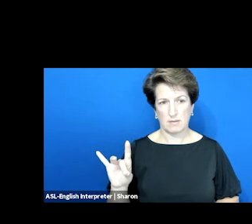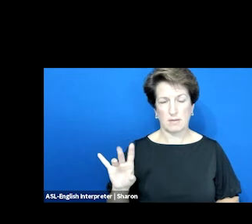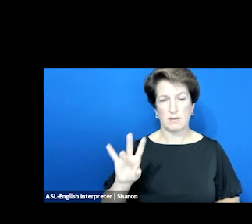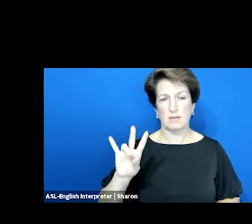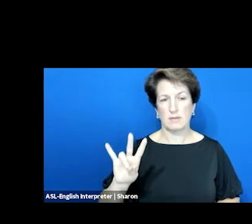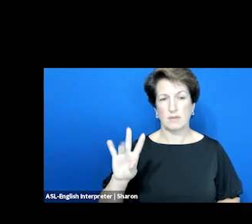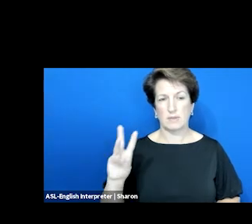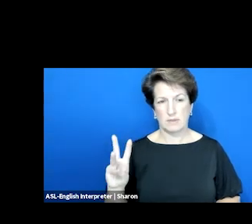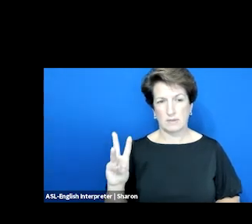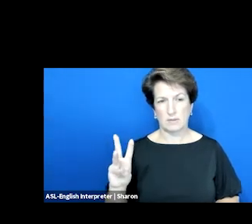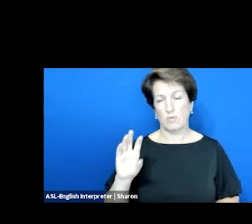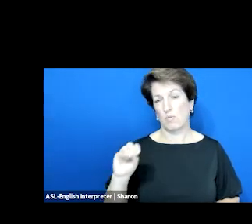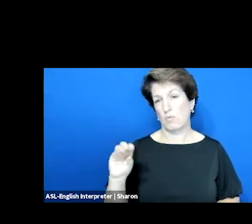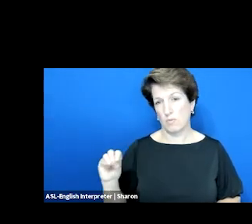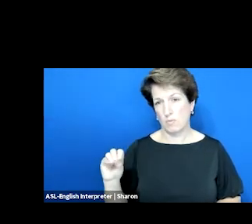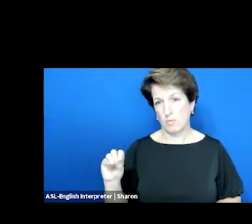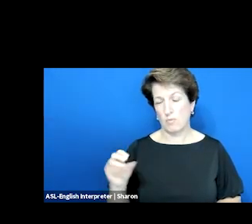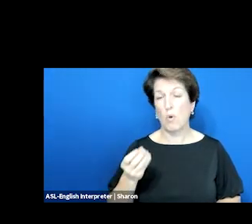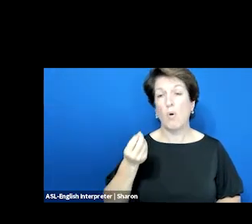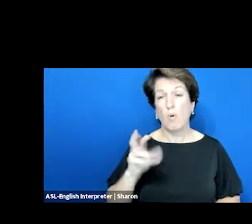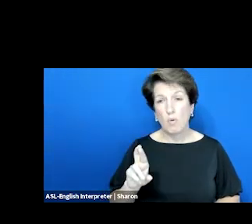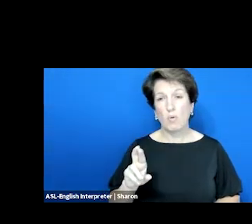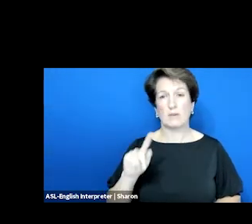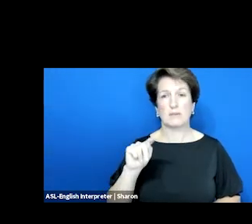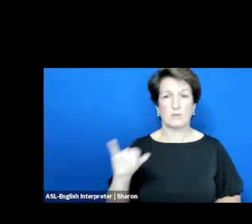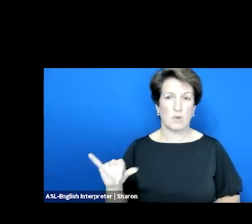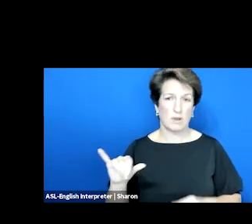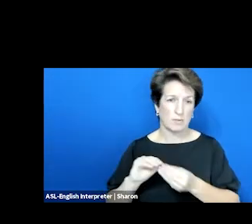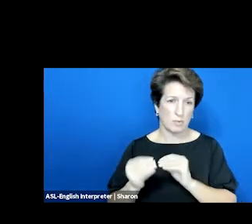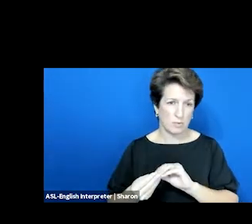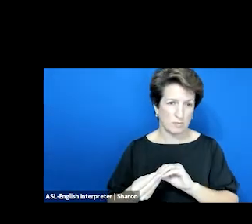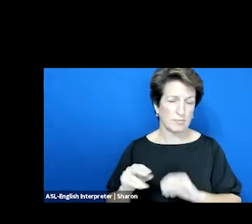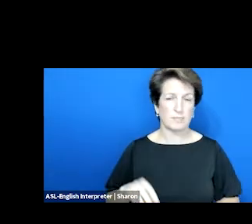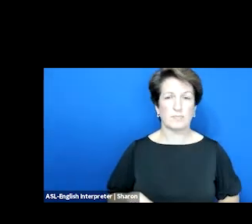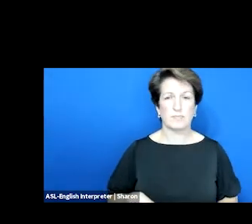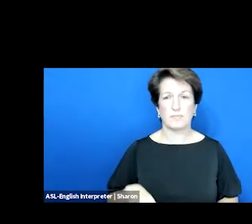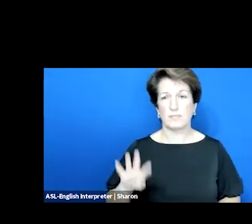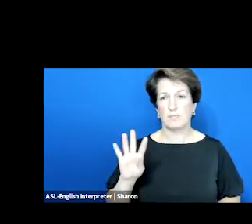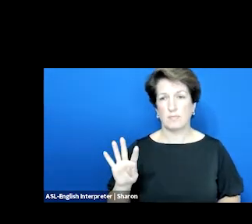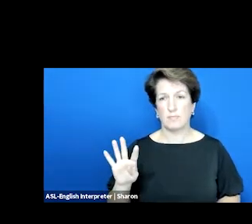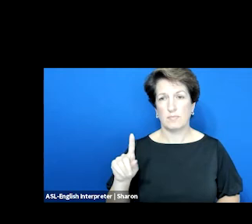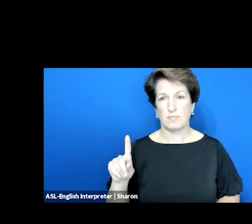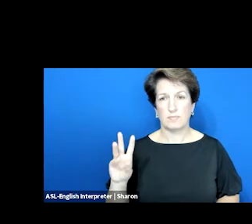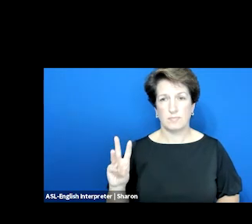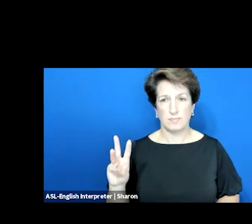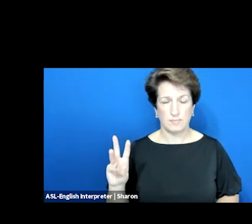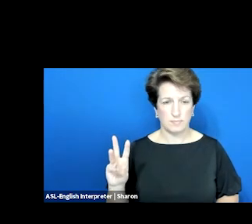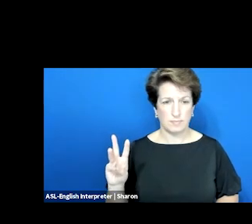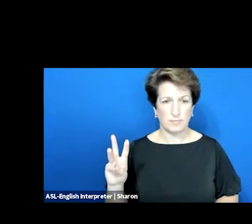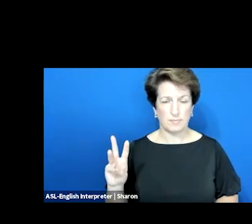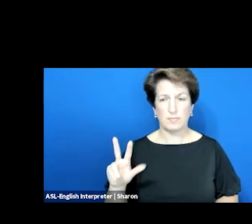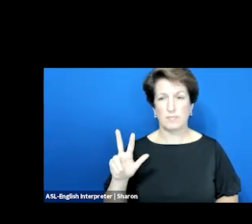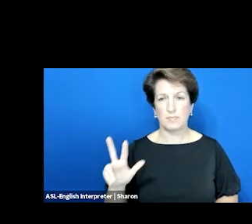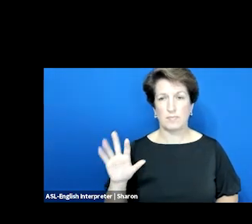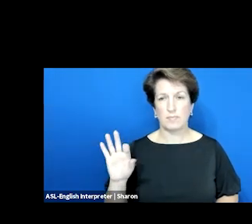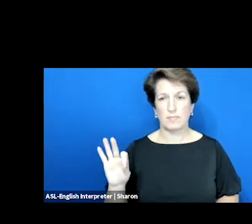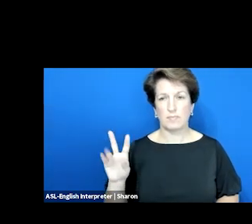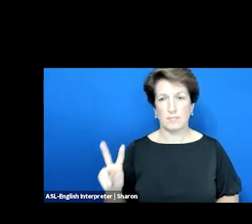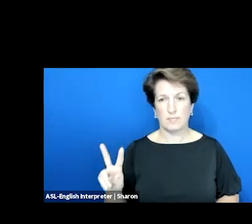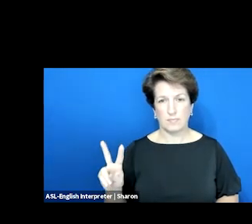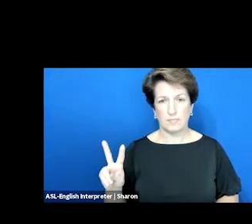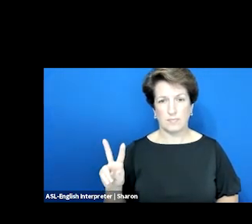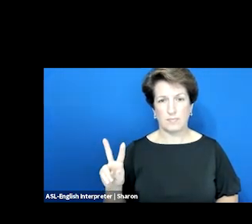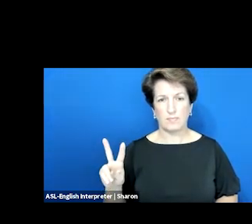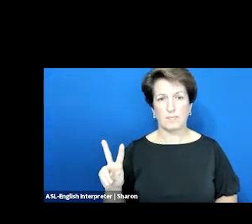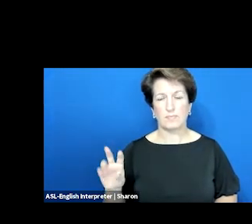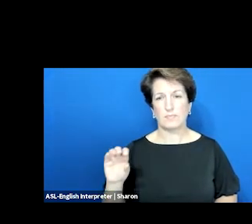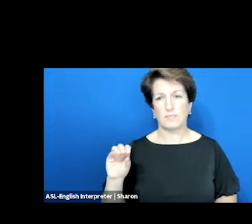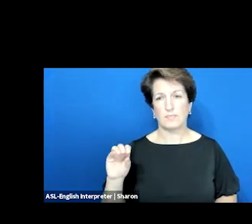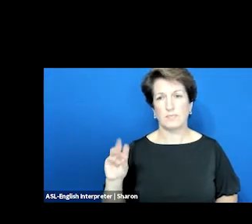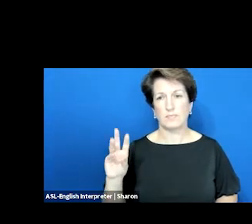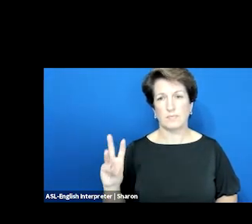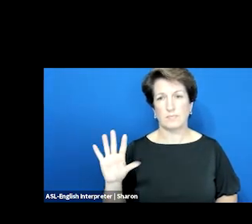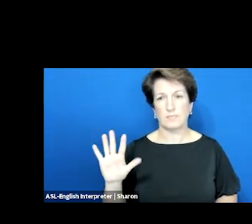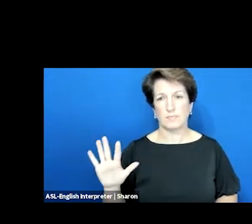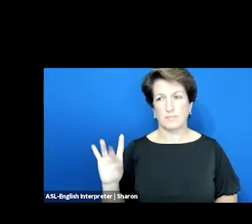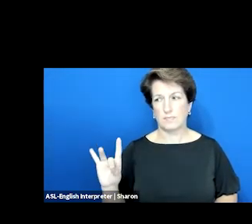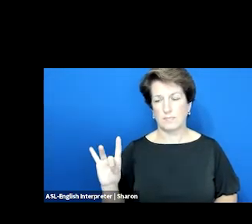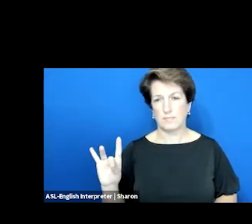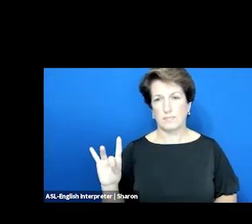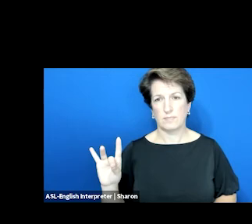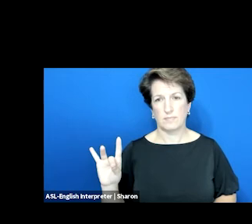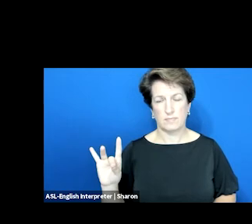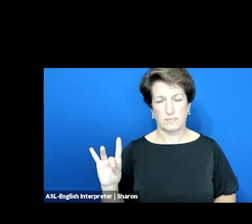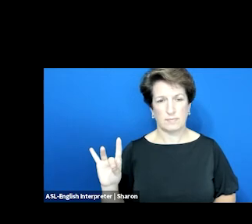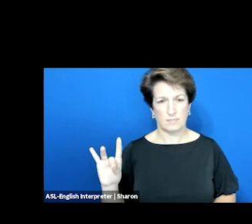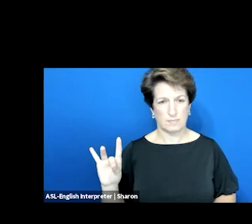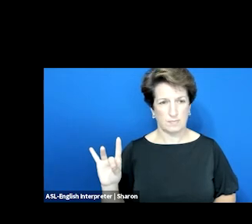number. 186-6797